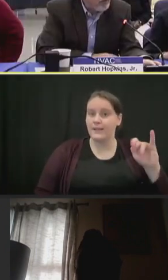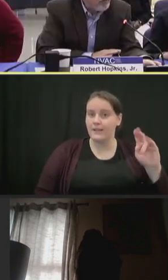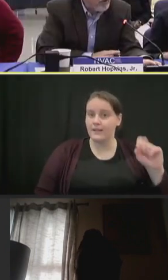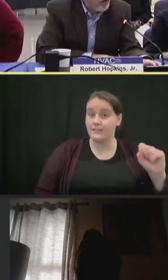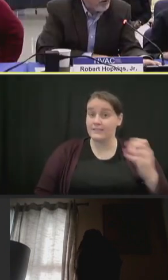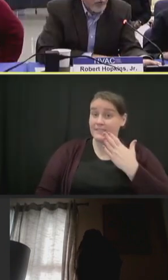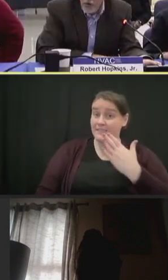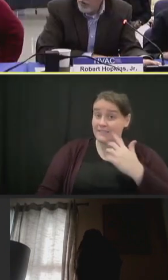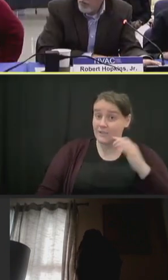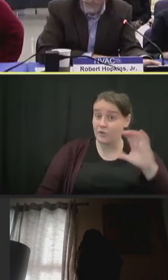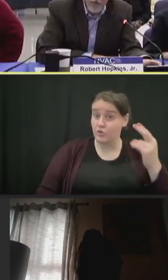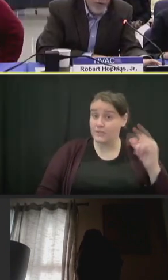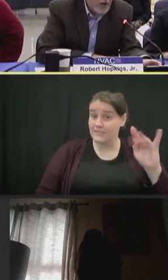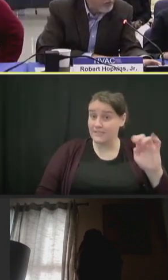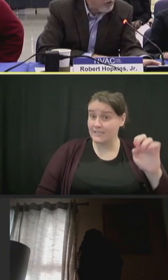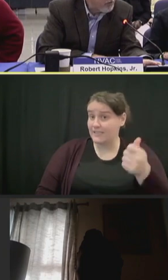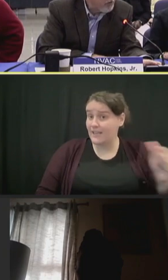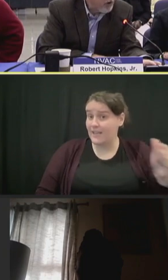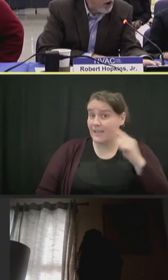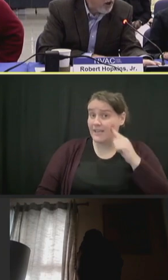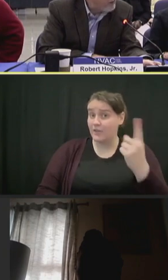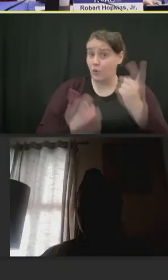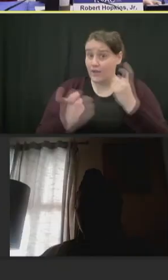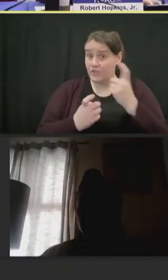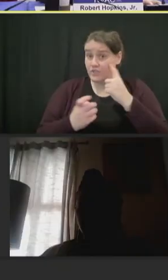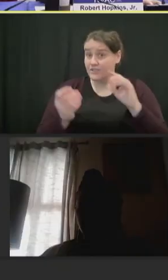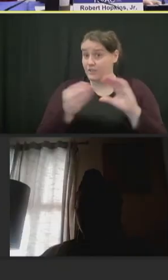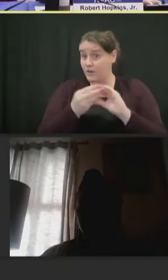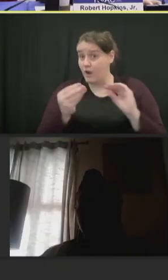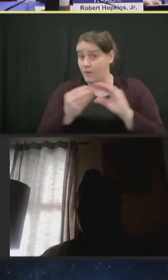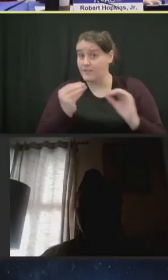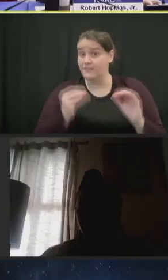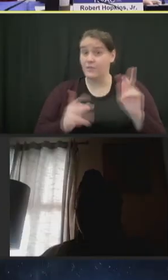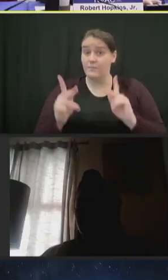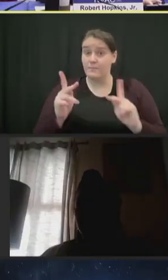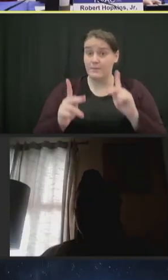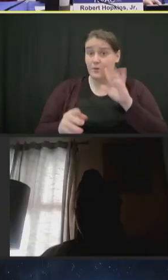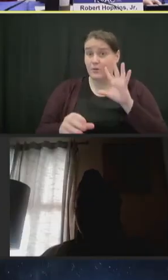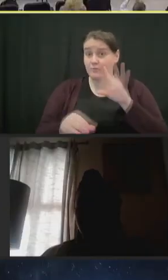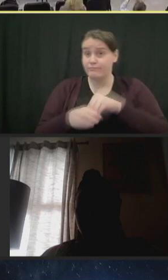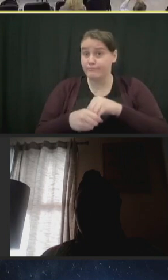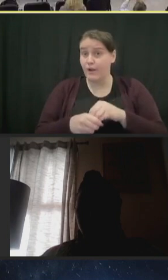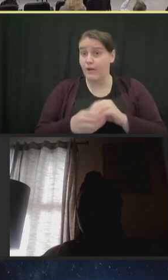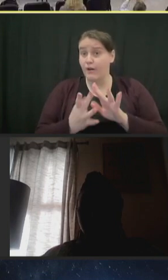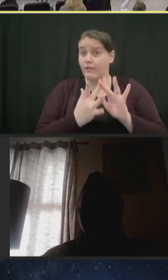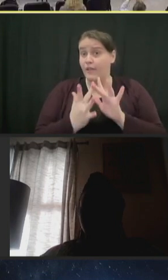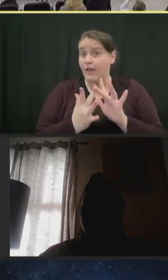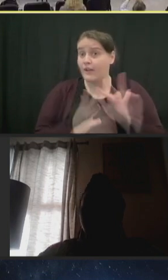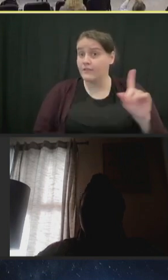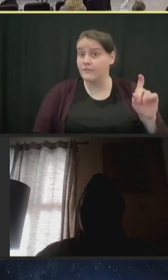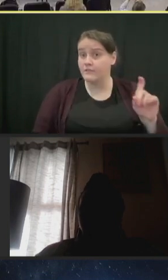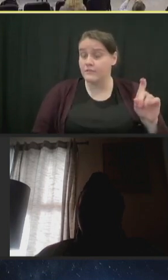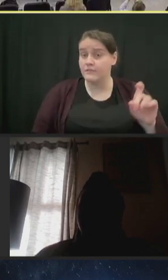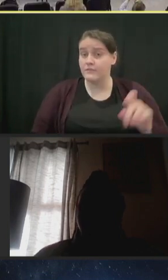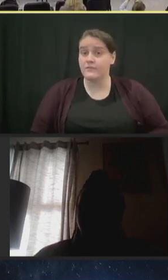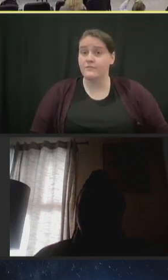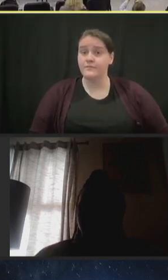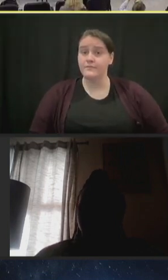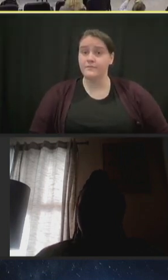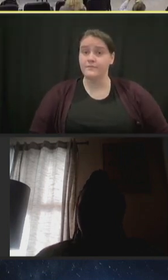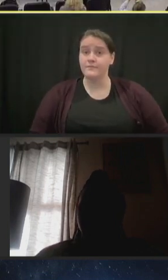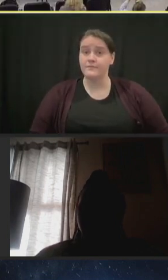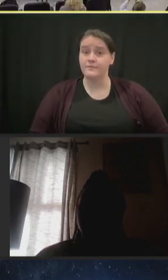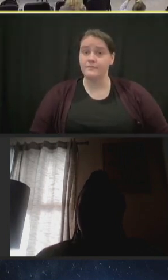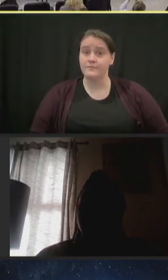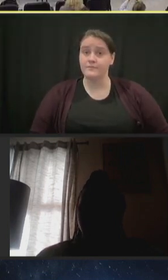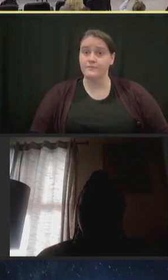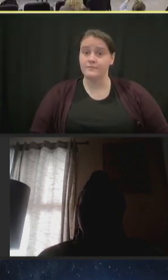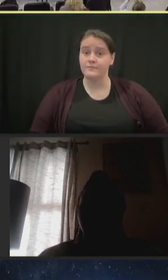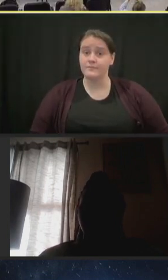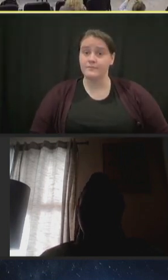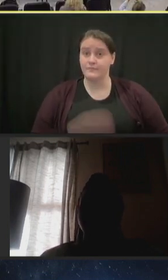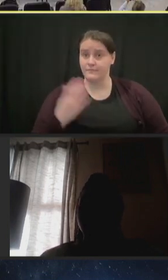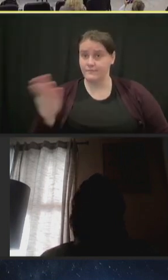here in the room, or from our participants online? Jewel [spelled phonetically], please.